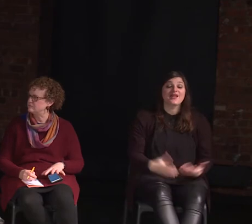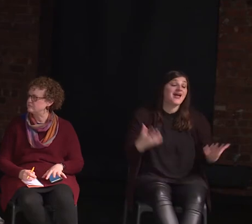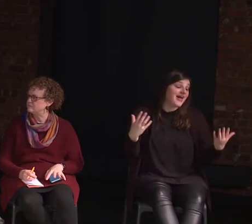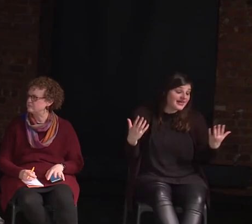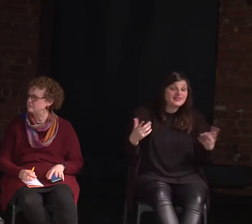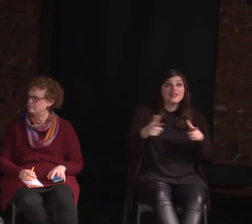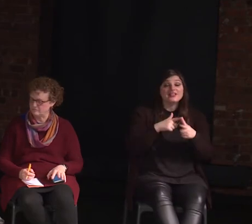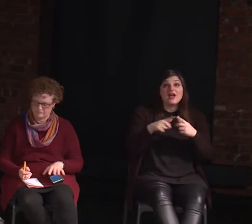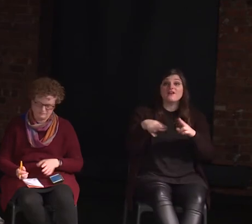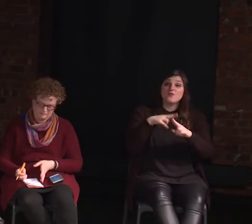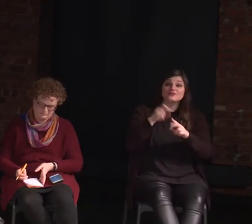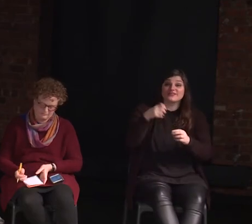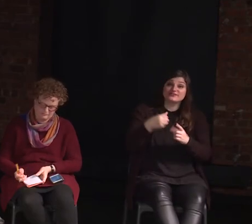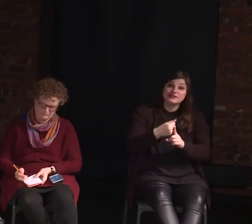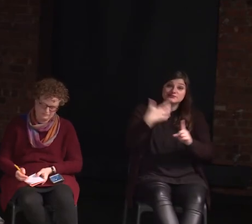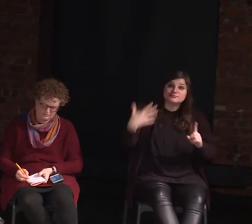What is a monument today?